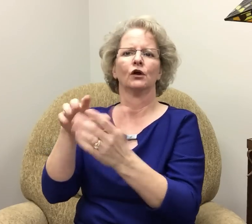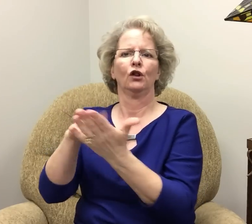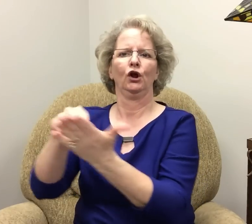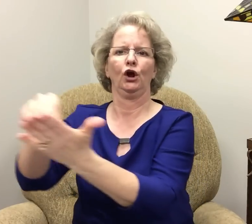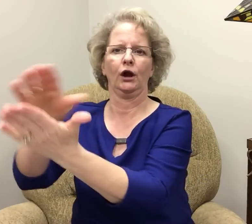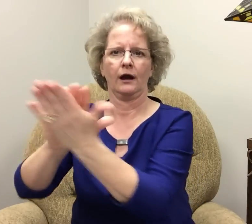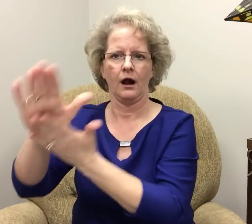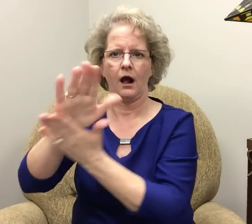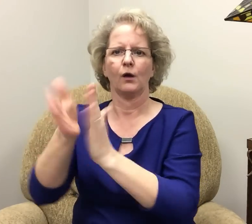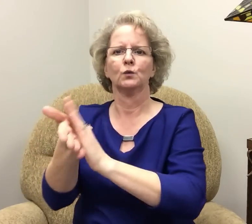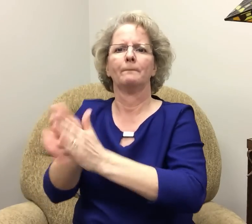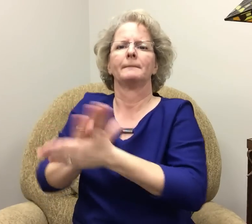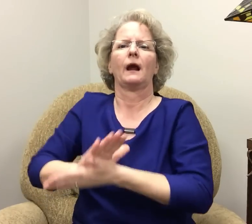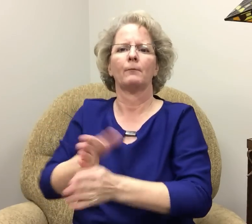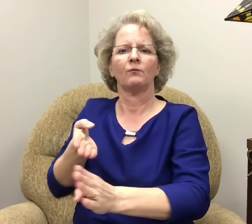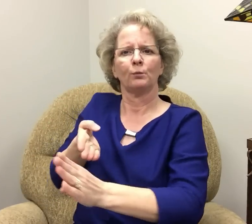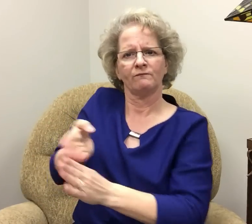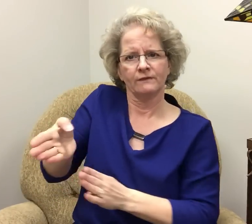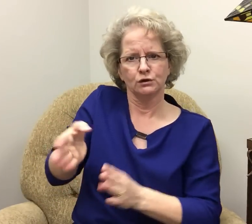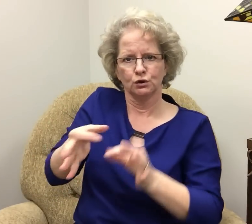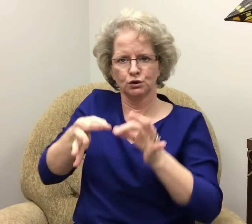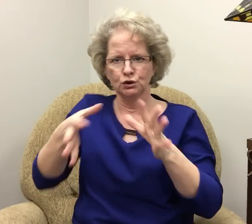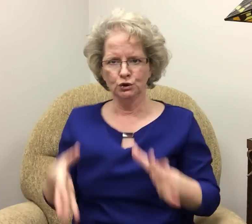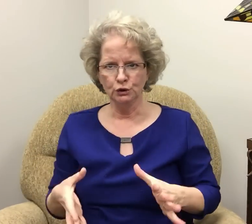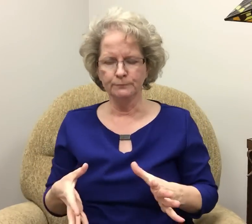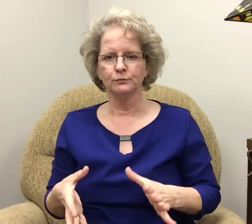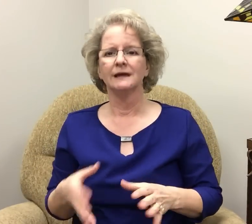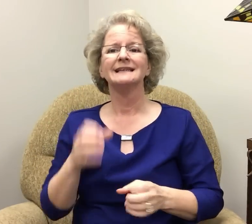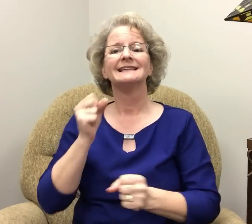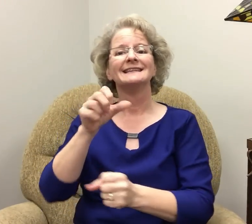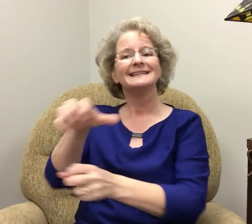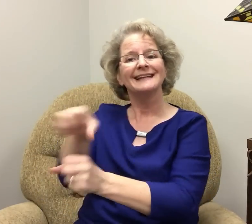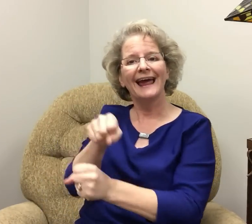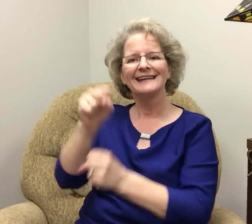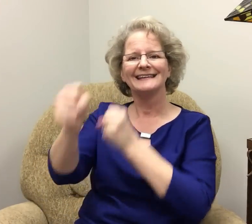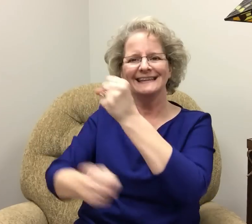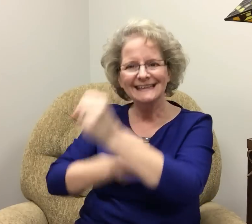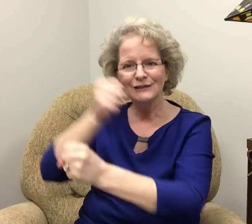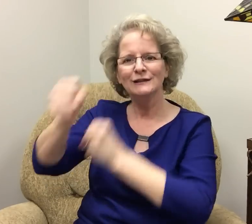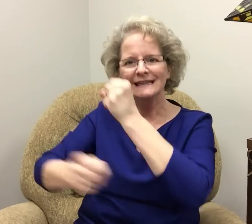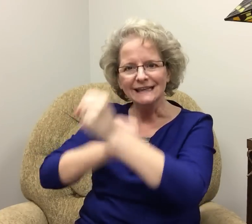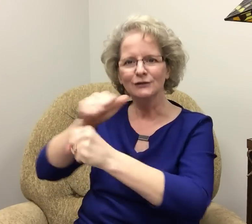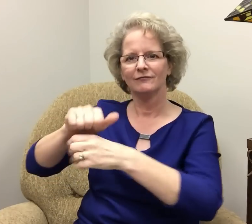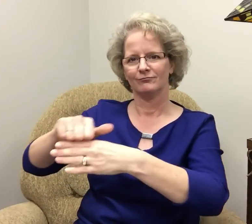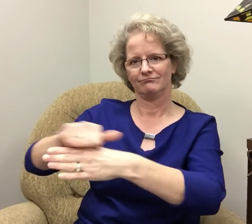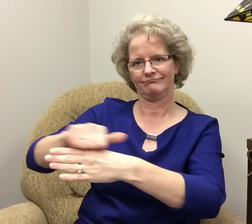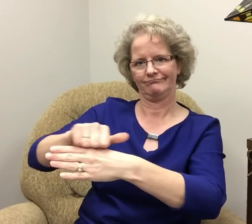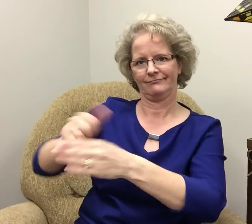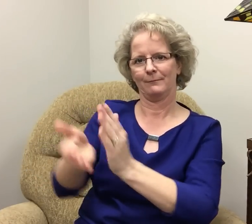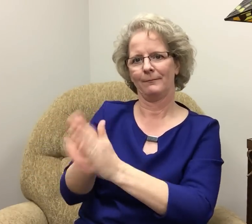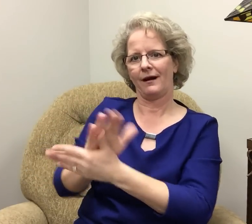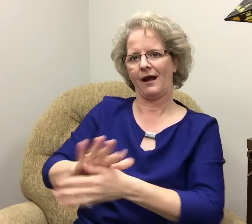and then they complete the required coursework to obtain a degree to become a professional interpreter.